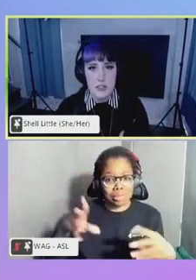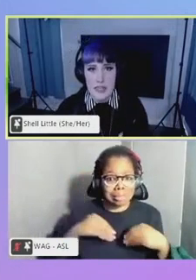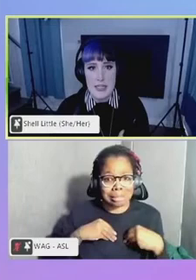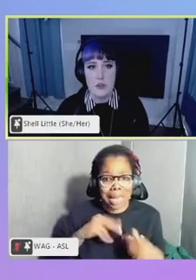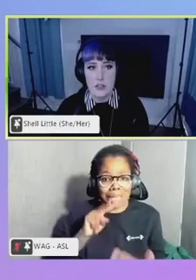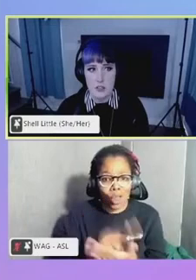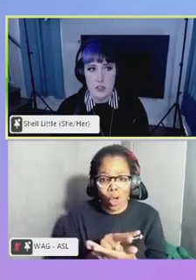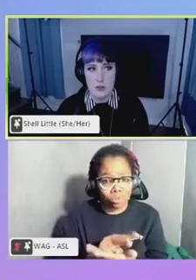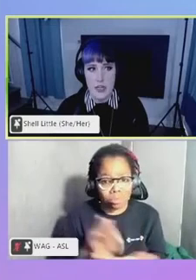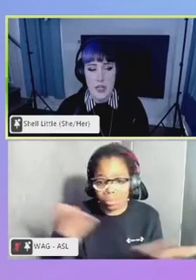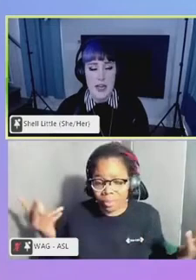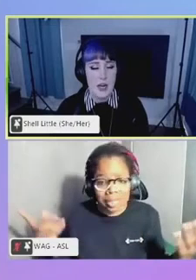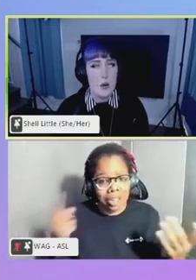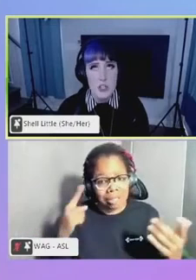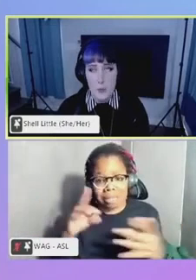huge thing in accessibility. My manager tried and